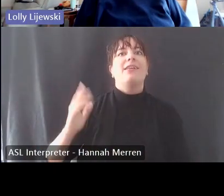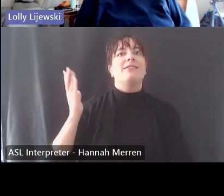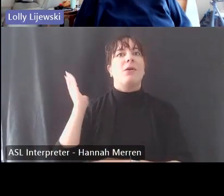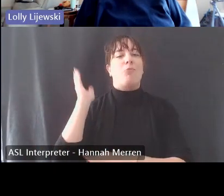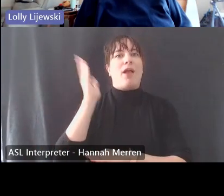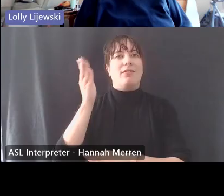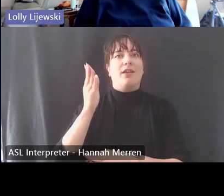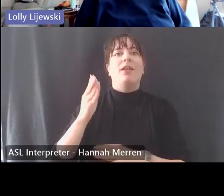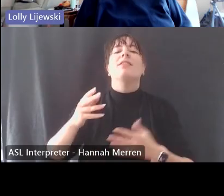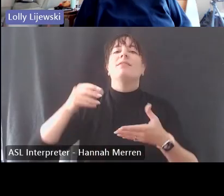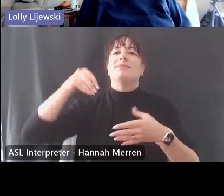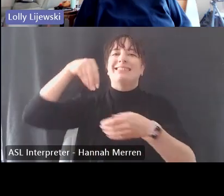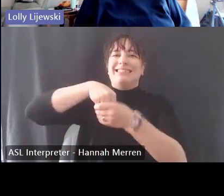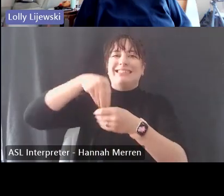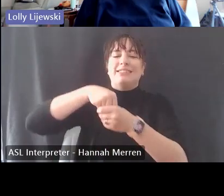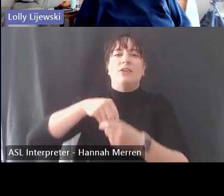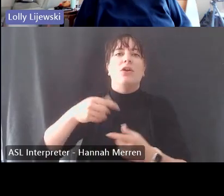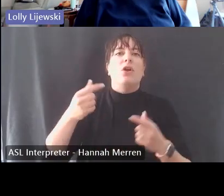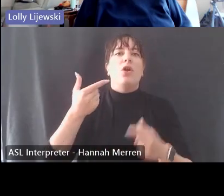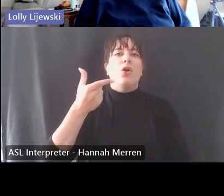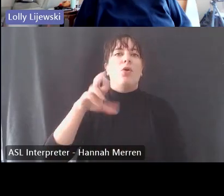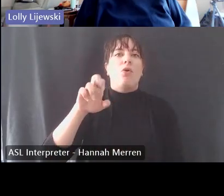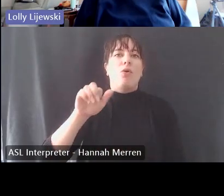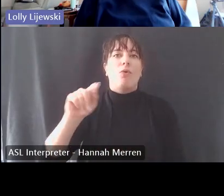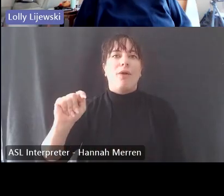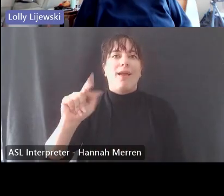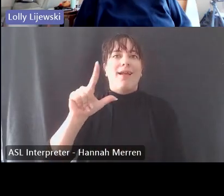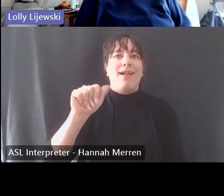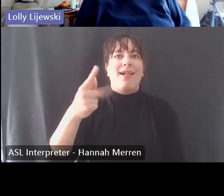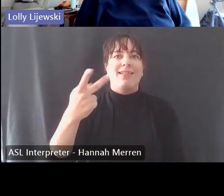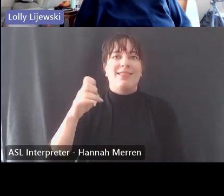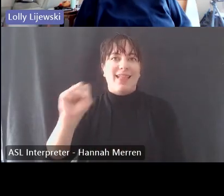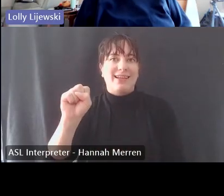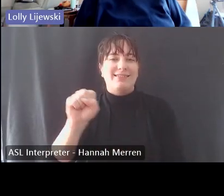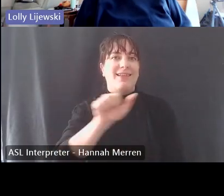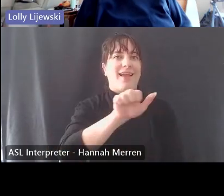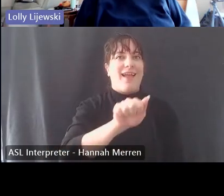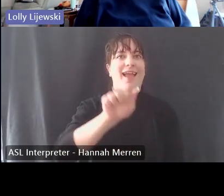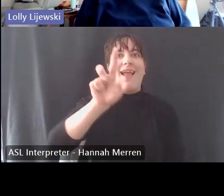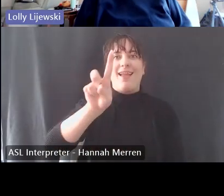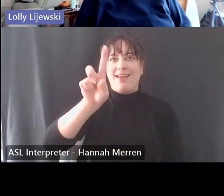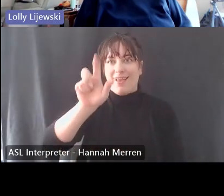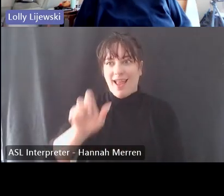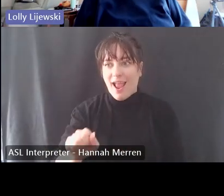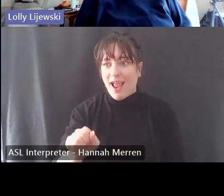It's a fantastic free series that you can get live and recorded.